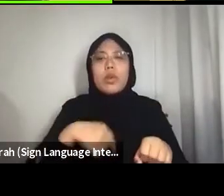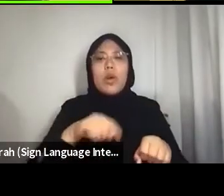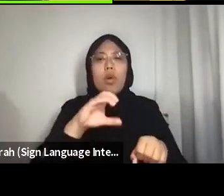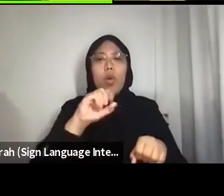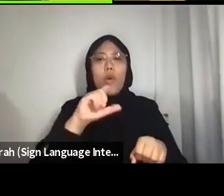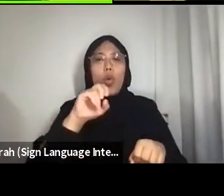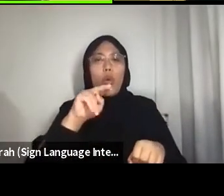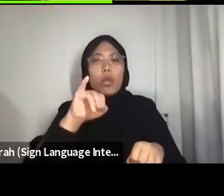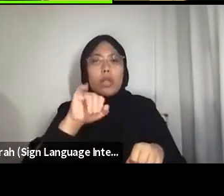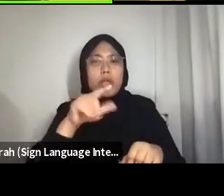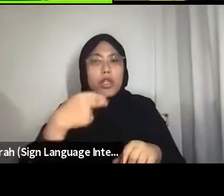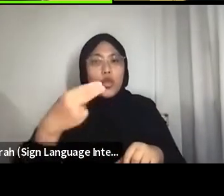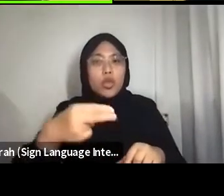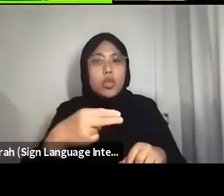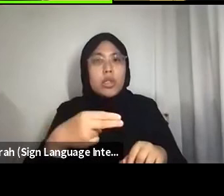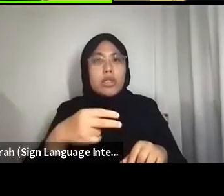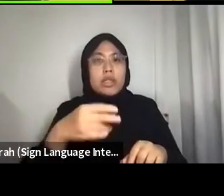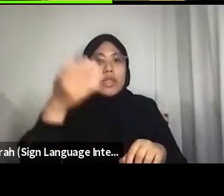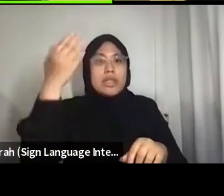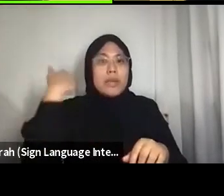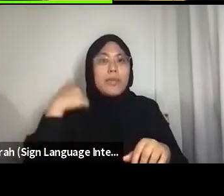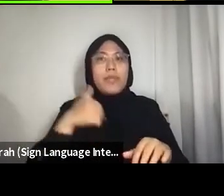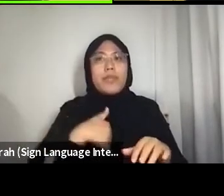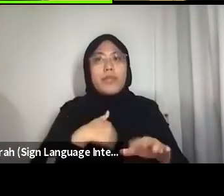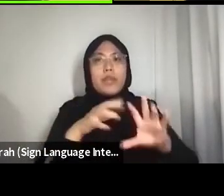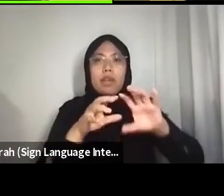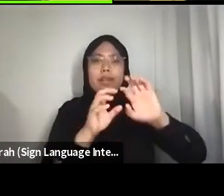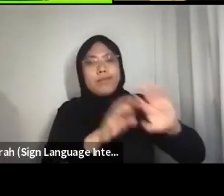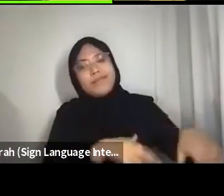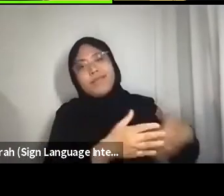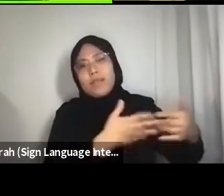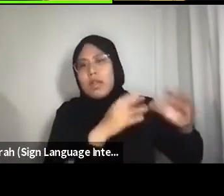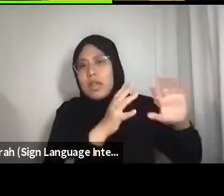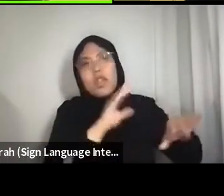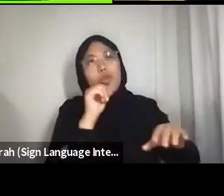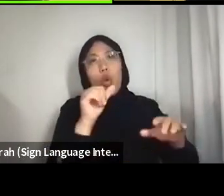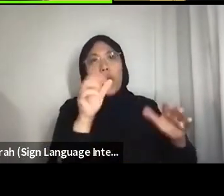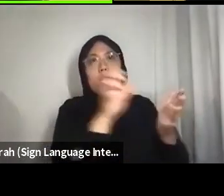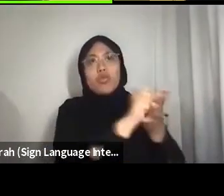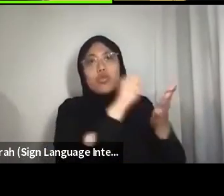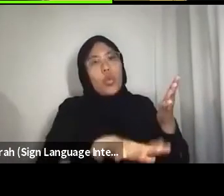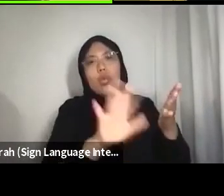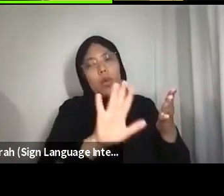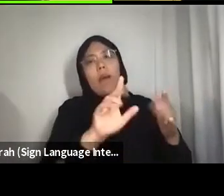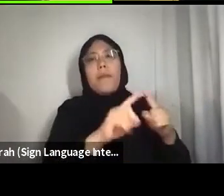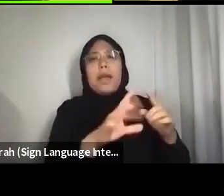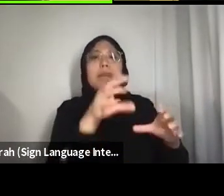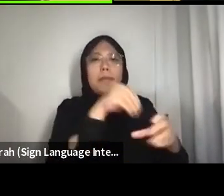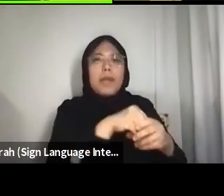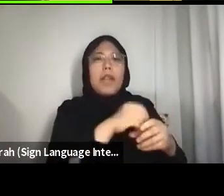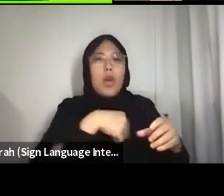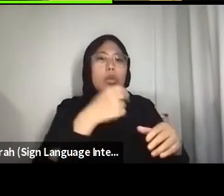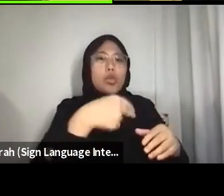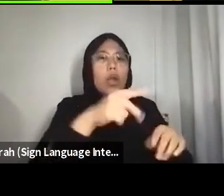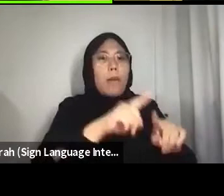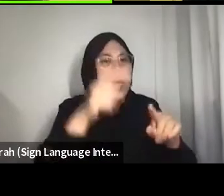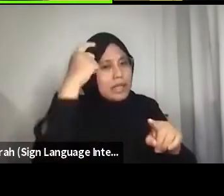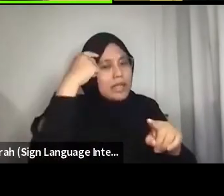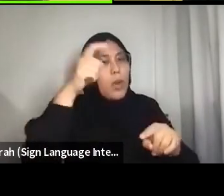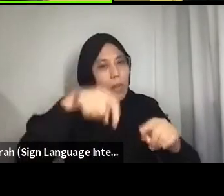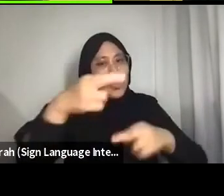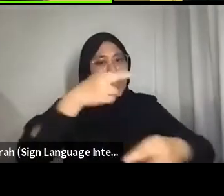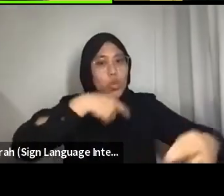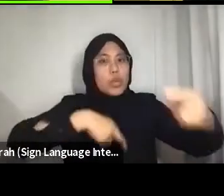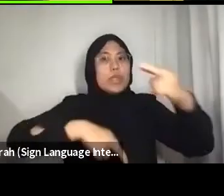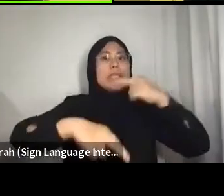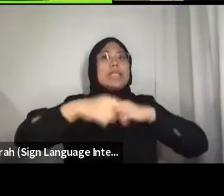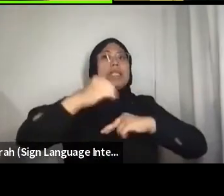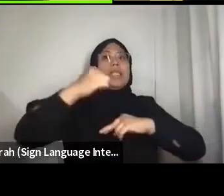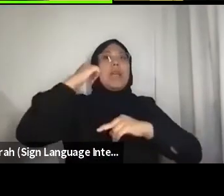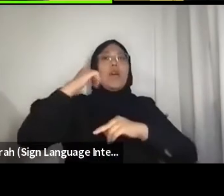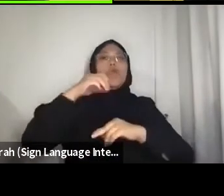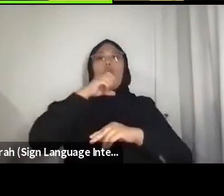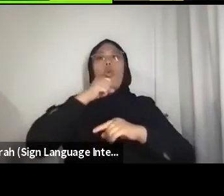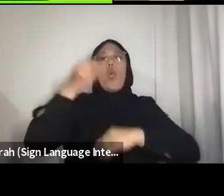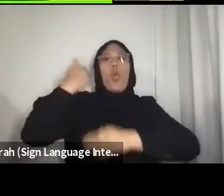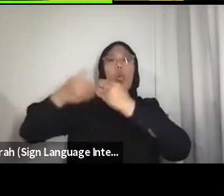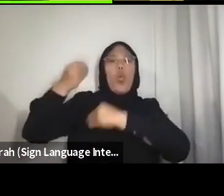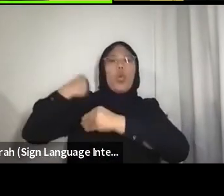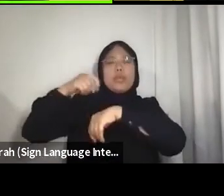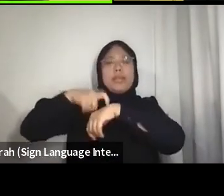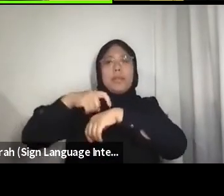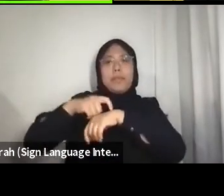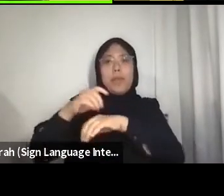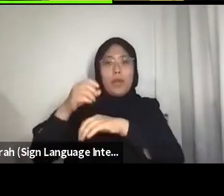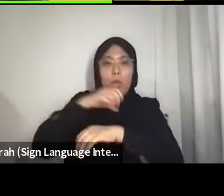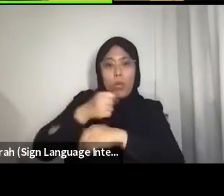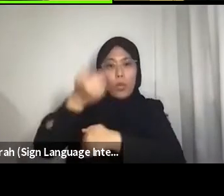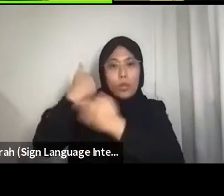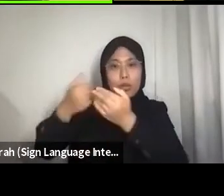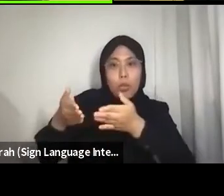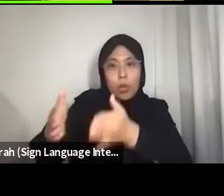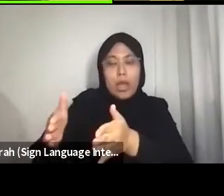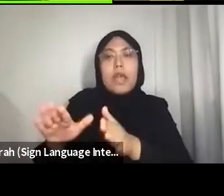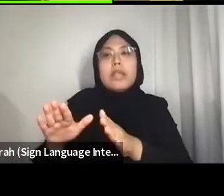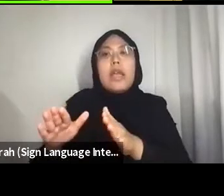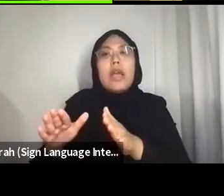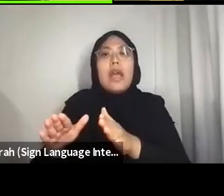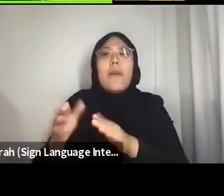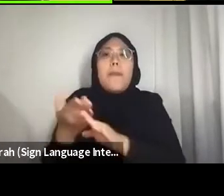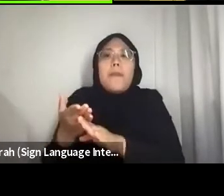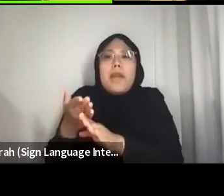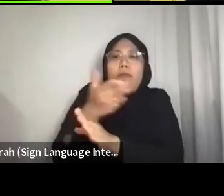not that we erase it as well, because it is part of our story, it is part of history, but I think we also need to return to older times and older ways of being before colonialism.